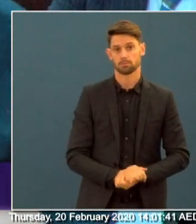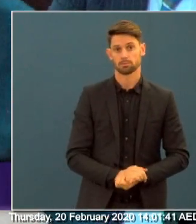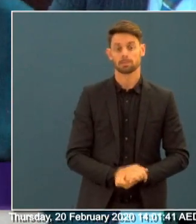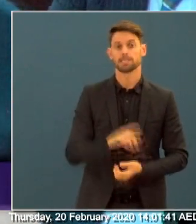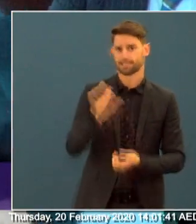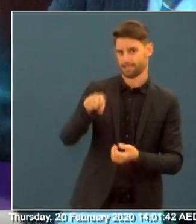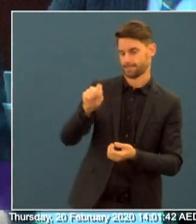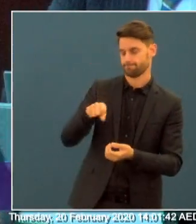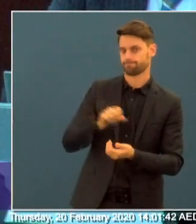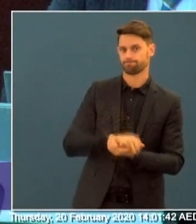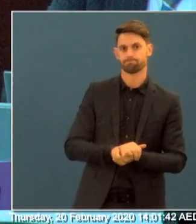Yes. MS EASTMAN: All right.